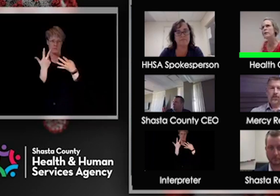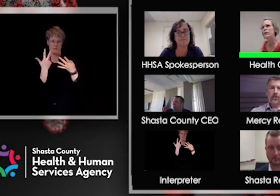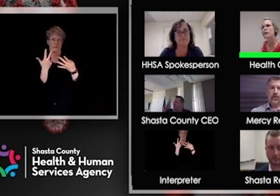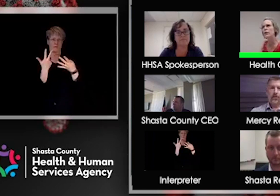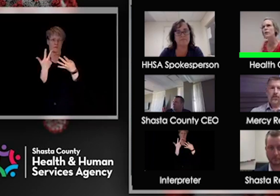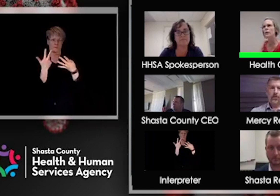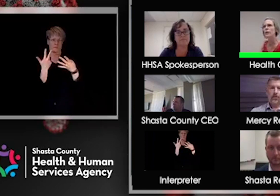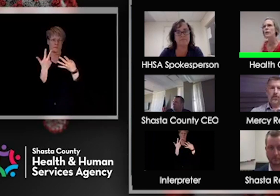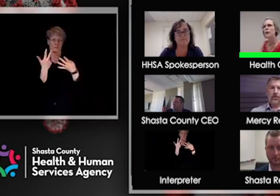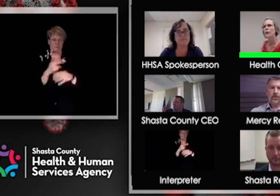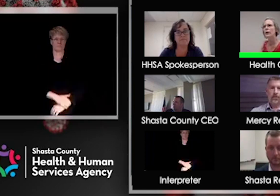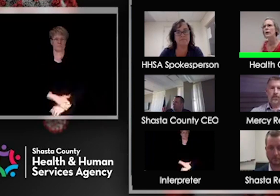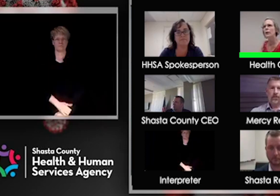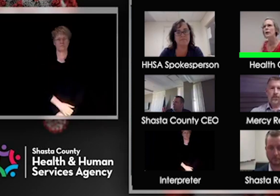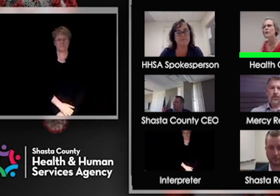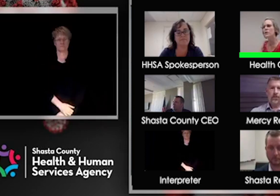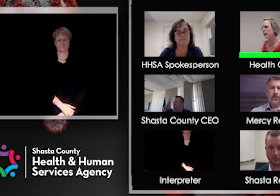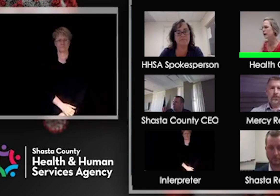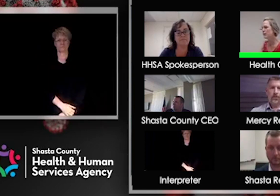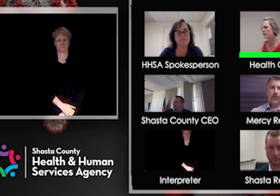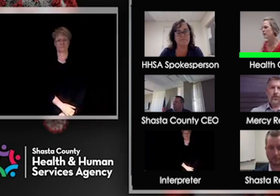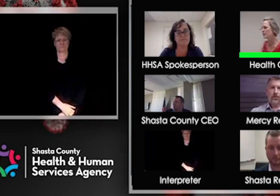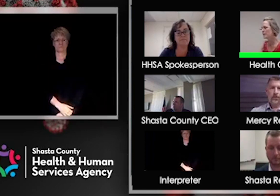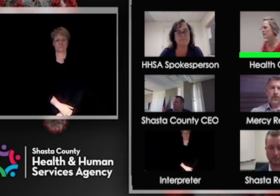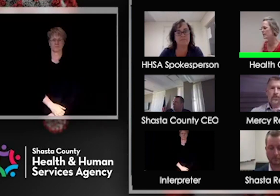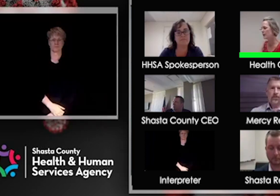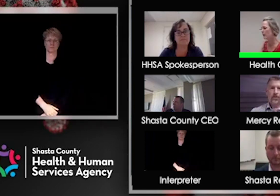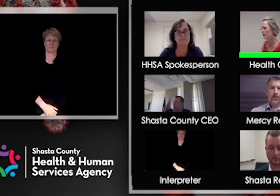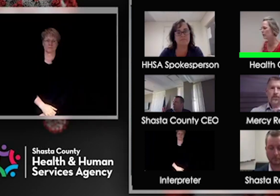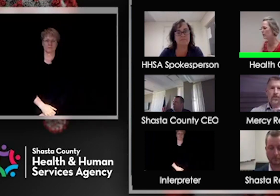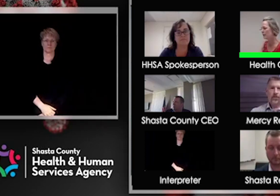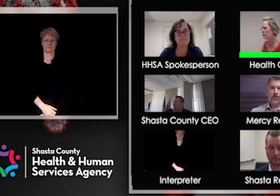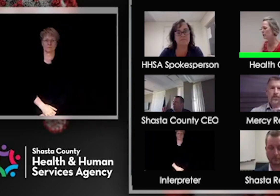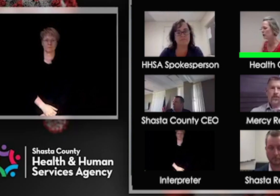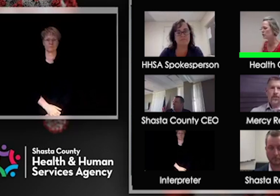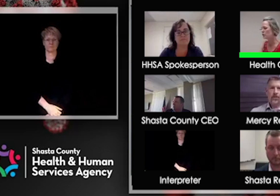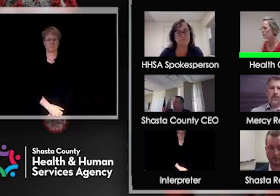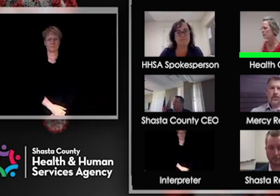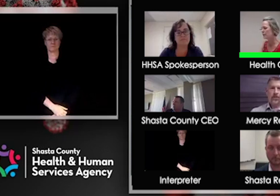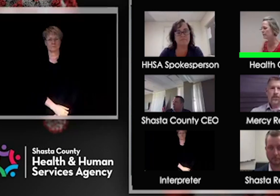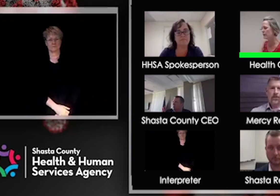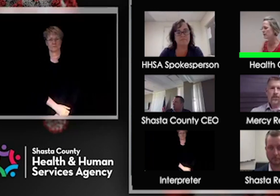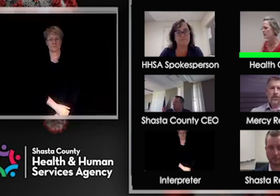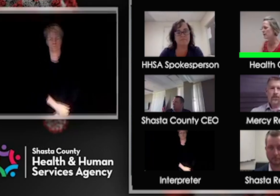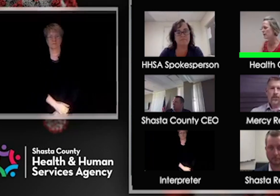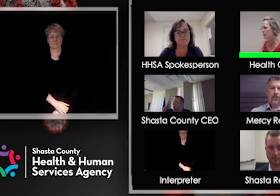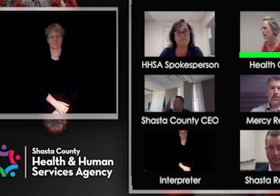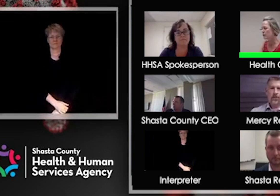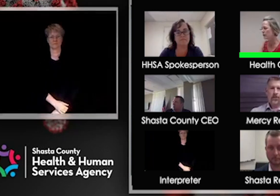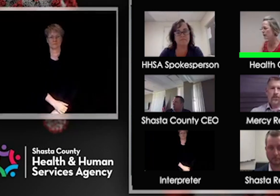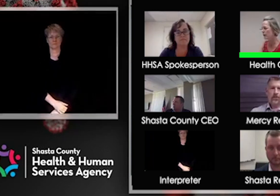alert level. We also have bumped up since last week in terms of some other measures